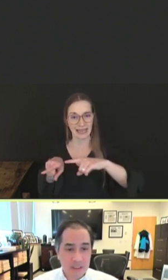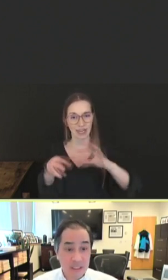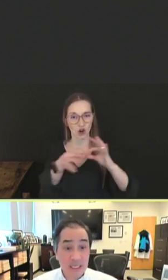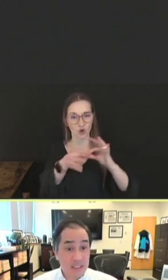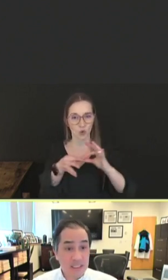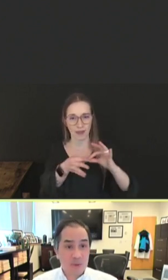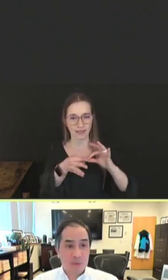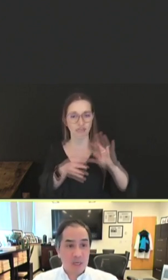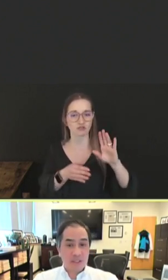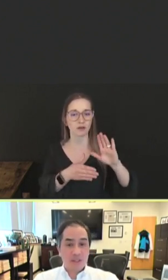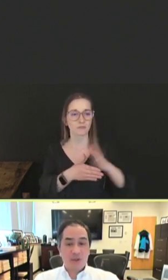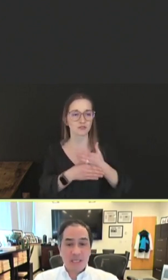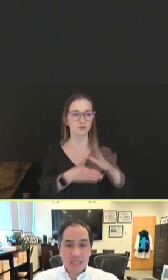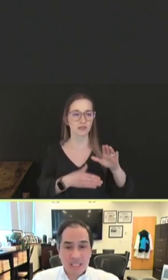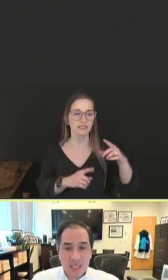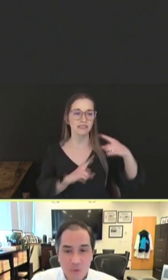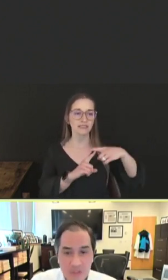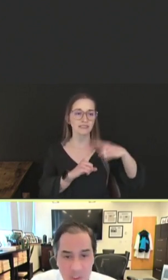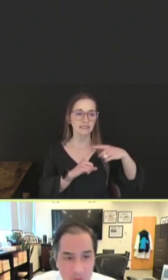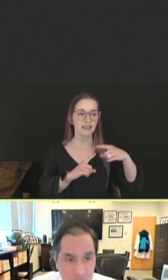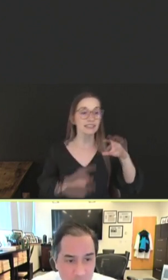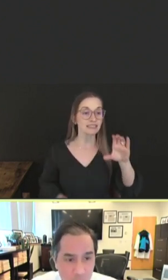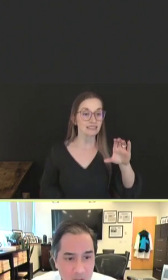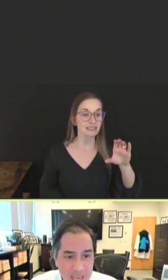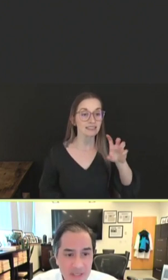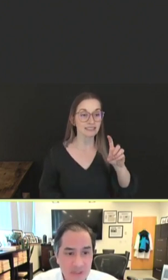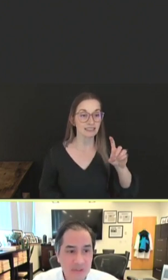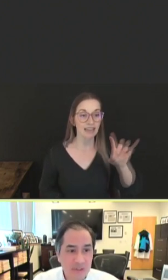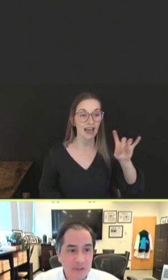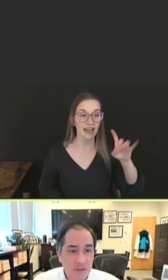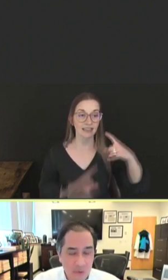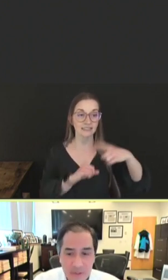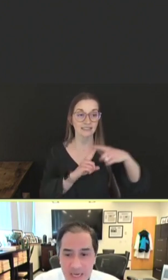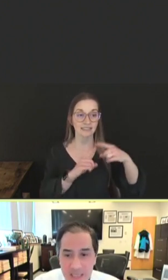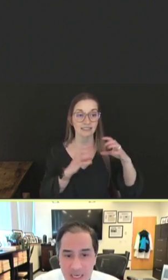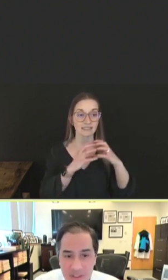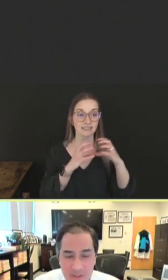CD8 T cell responses to the ancestral sequence shown on the Y axis -- sorry, on the X axis,